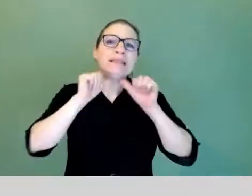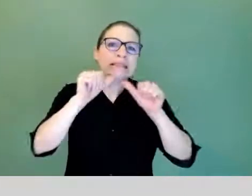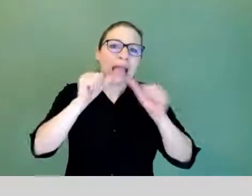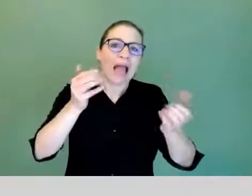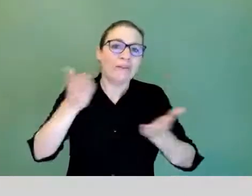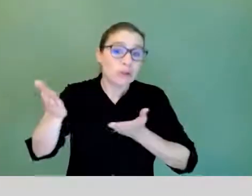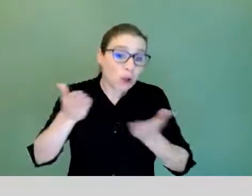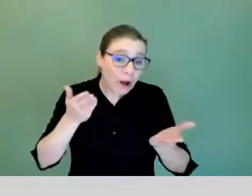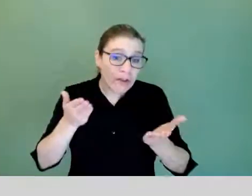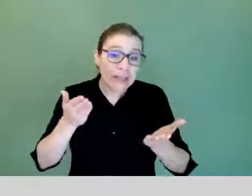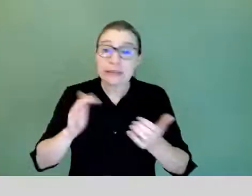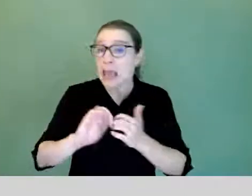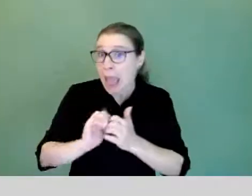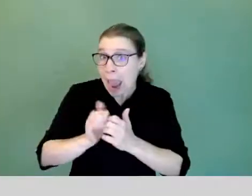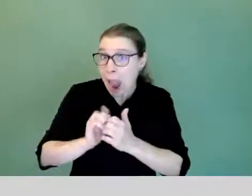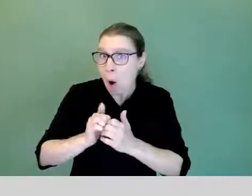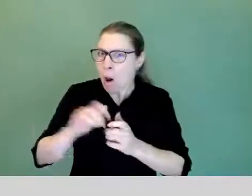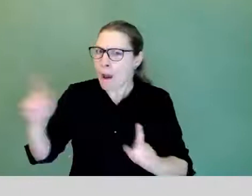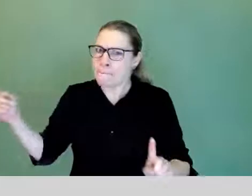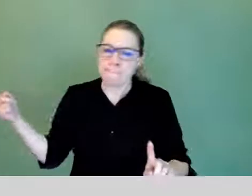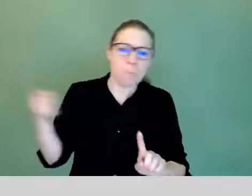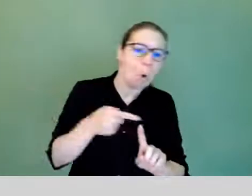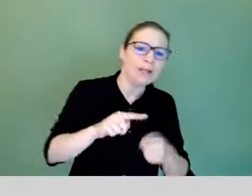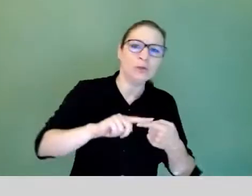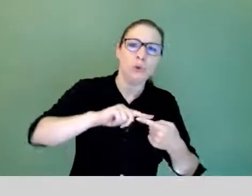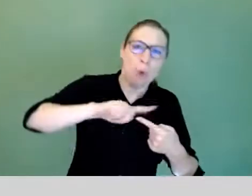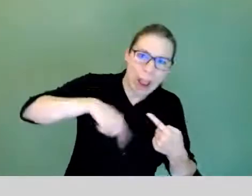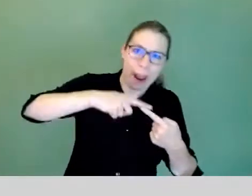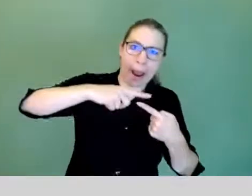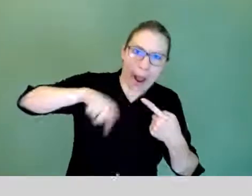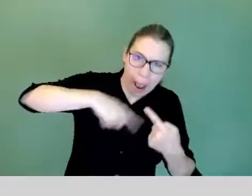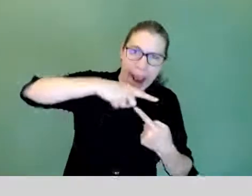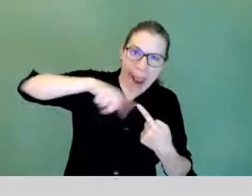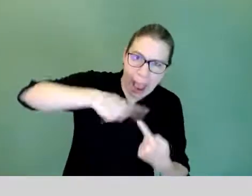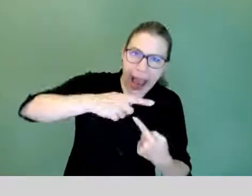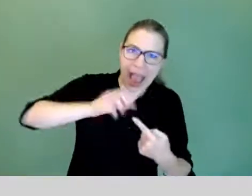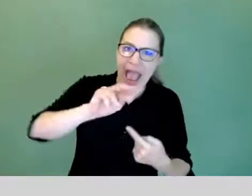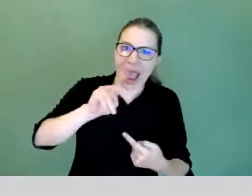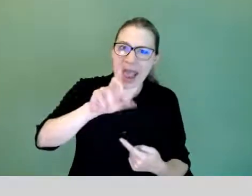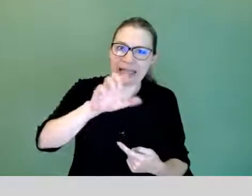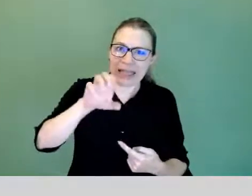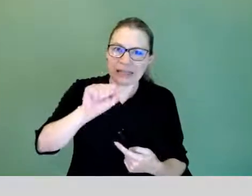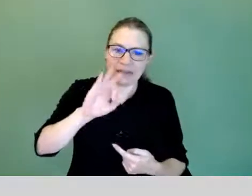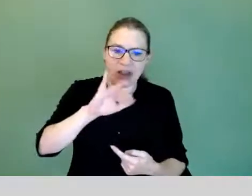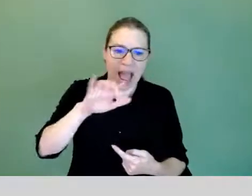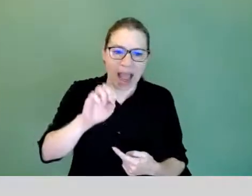by potentially pointing it to an endless file. So /dev/random